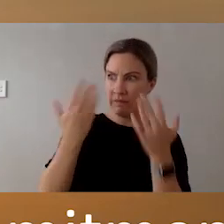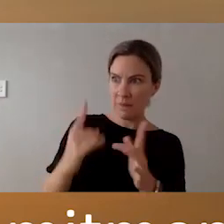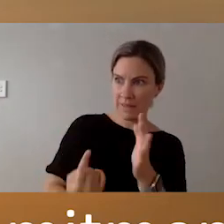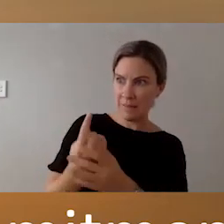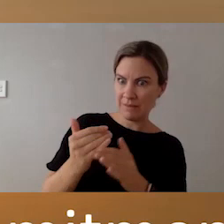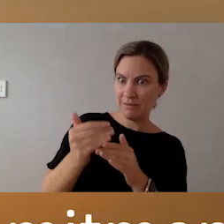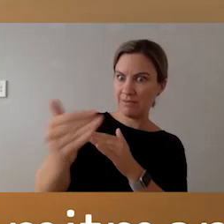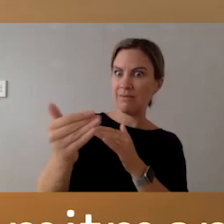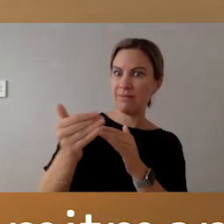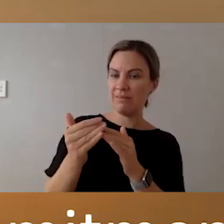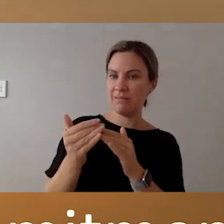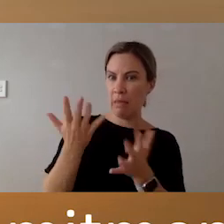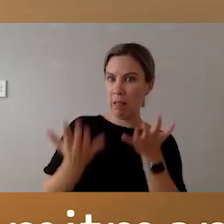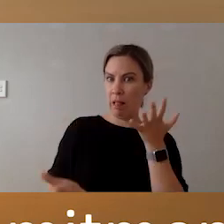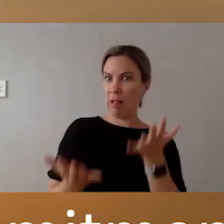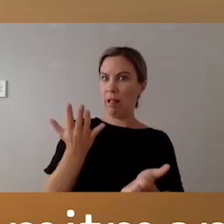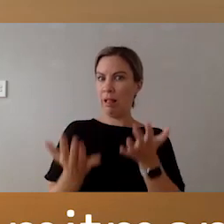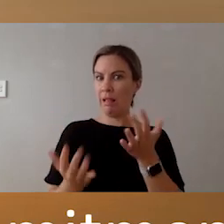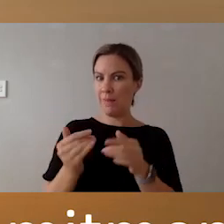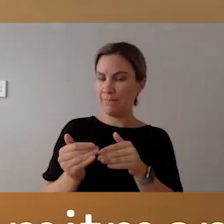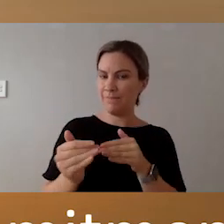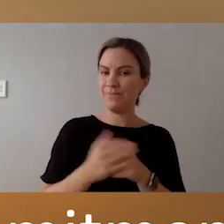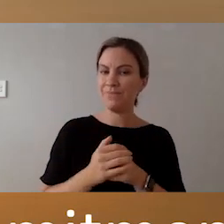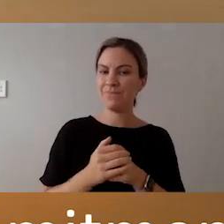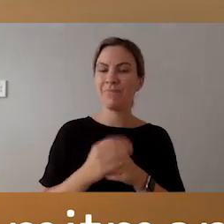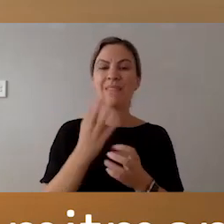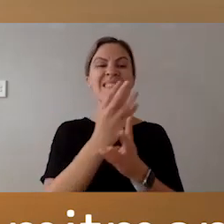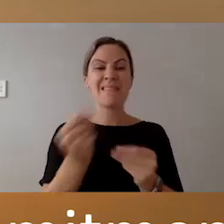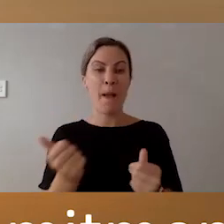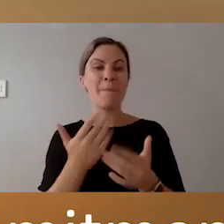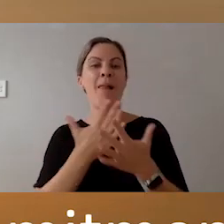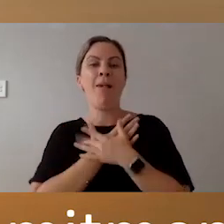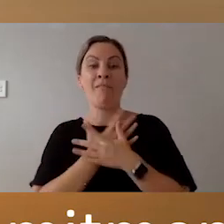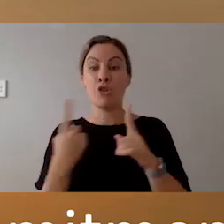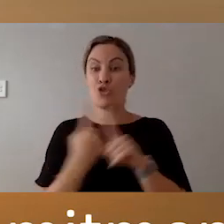change when we're in control of it. A few people are upset and